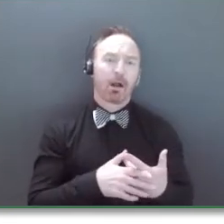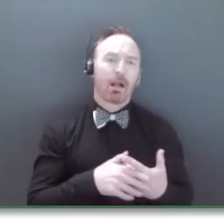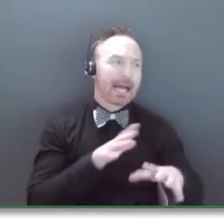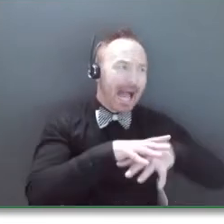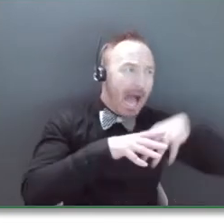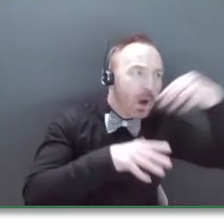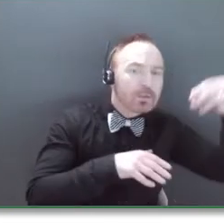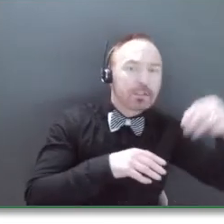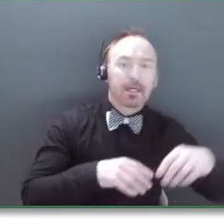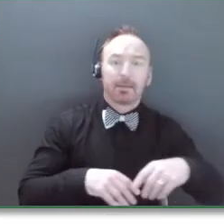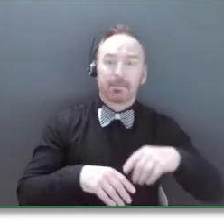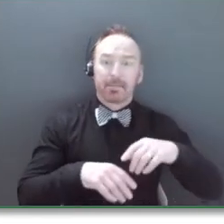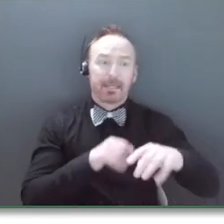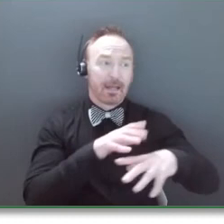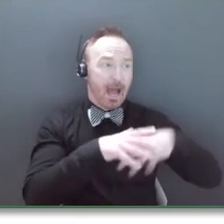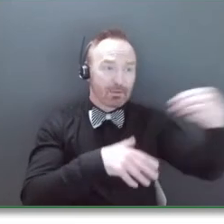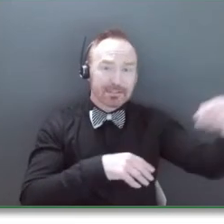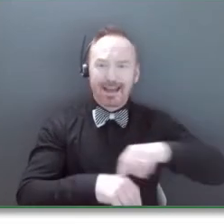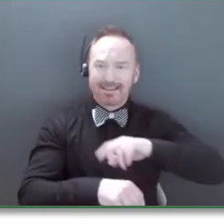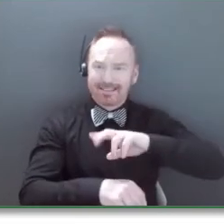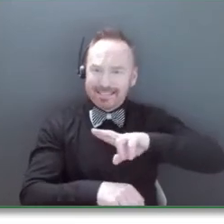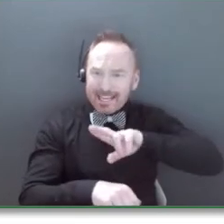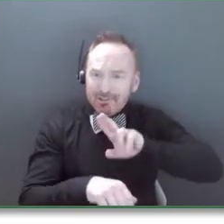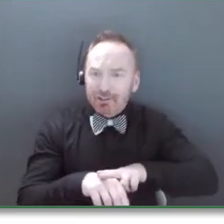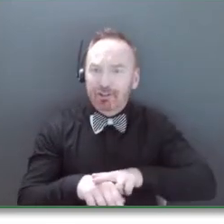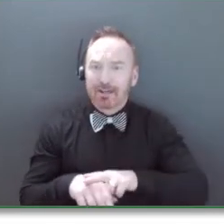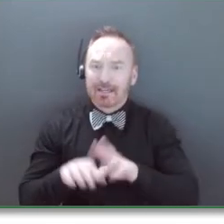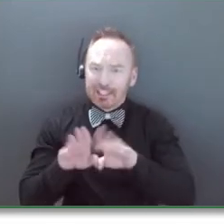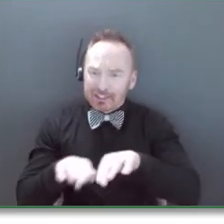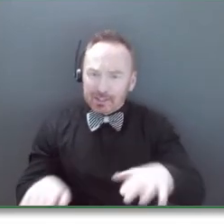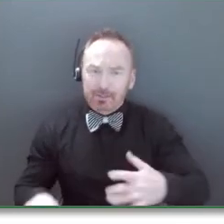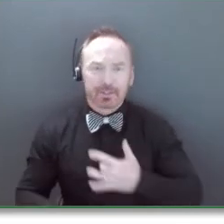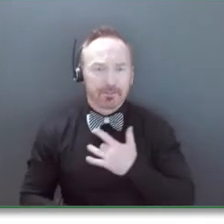really develop a lifelong love of the outdoors when exposed to it at an